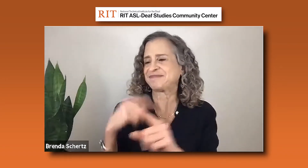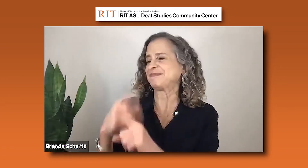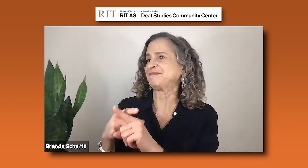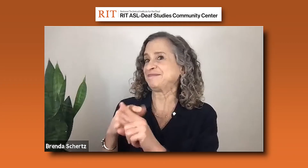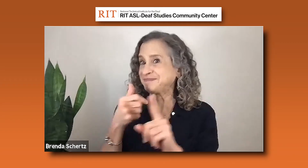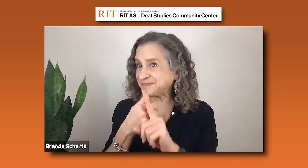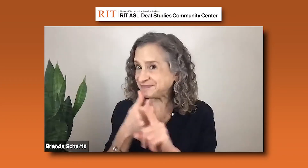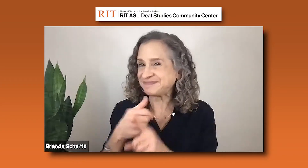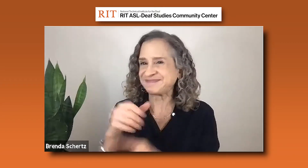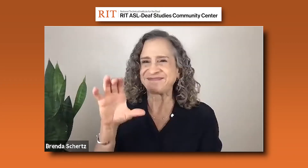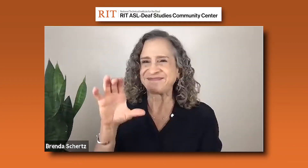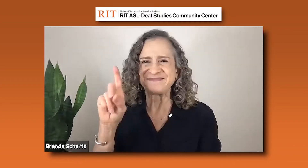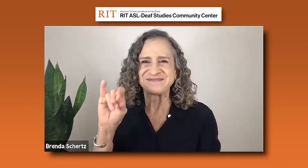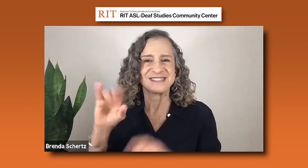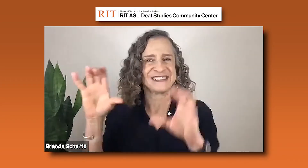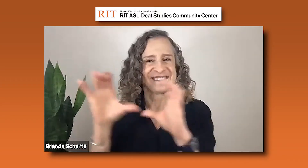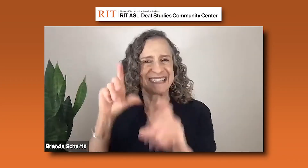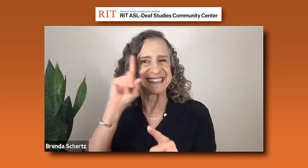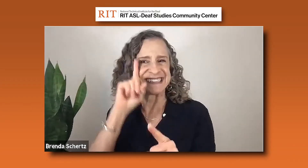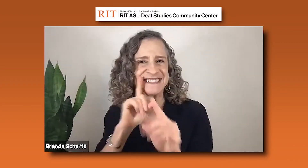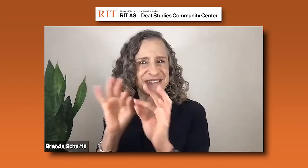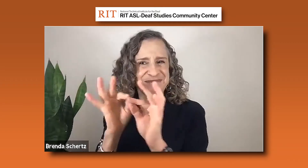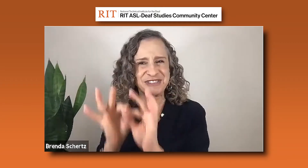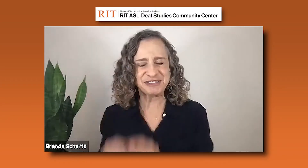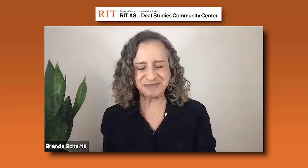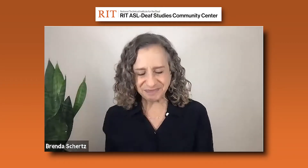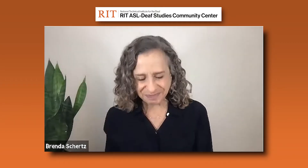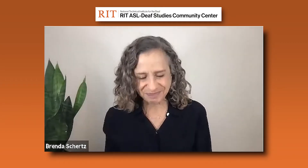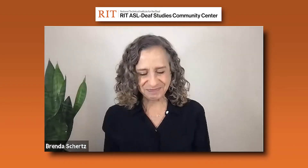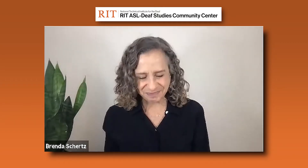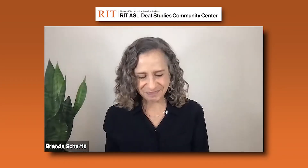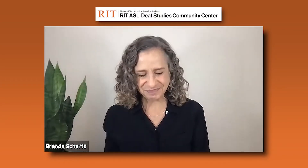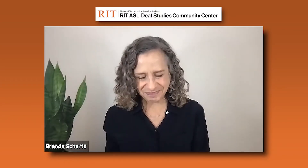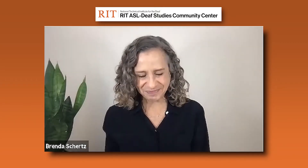as well as a CDI certification.